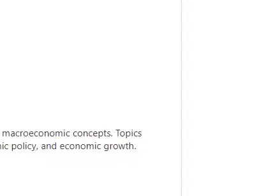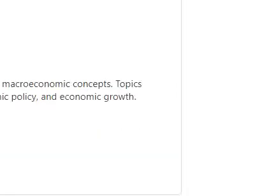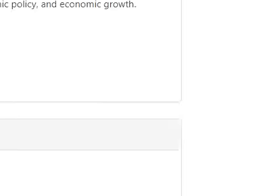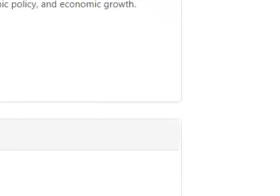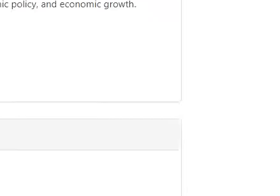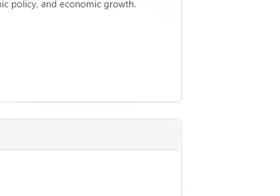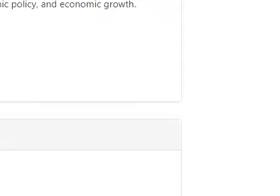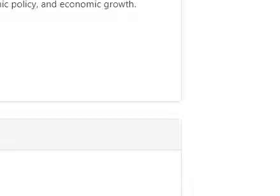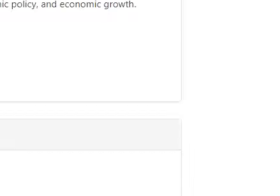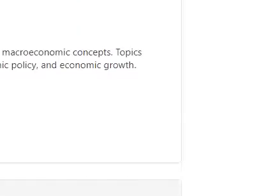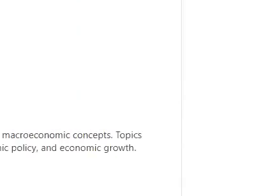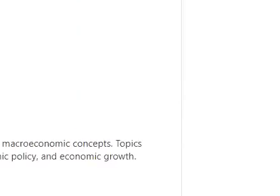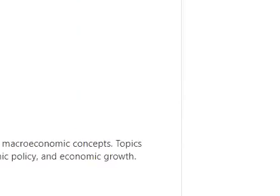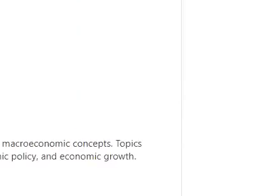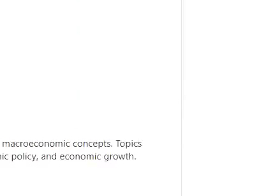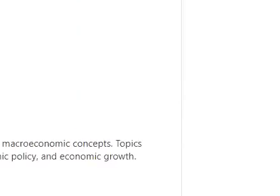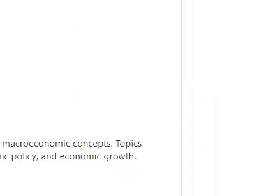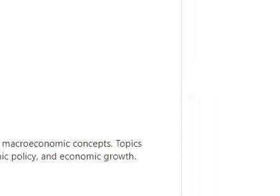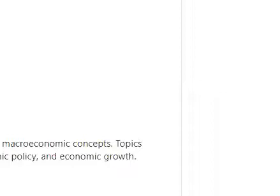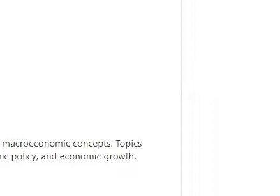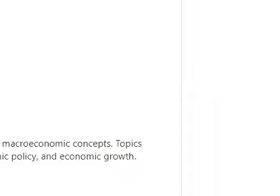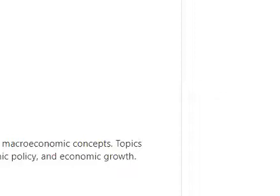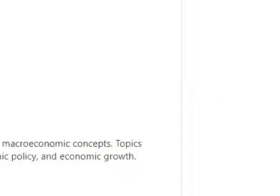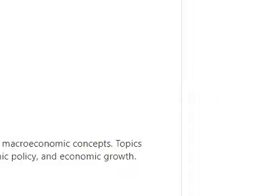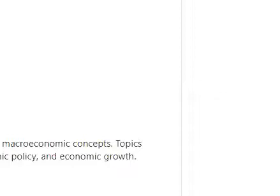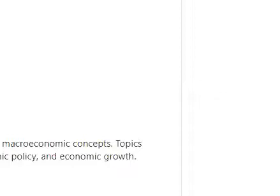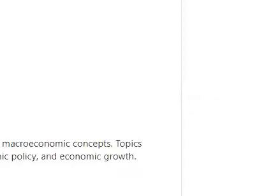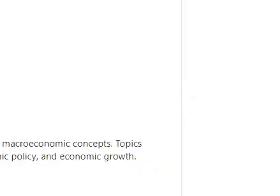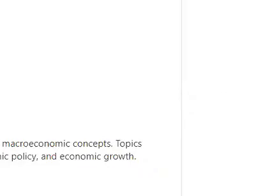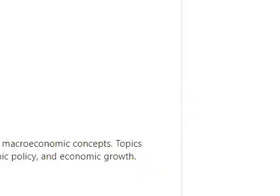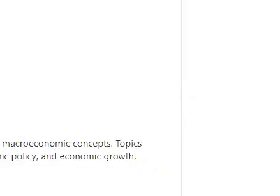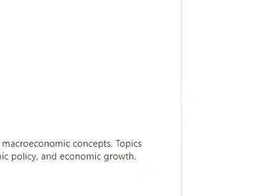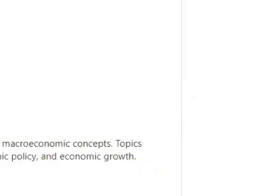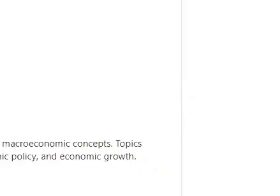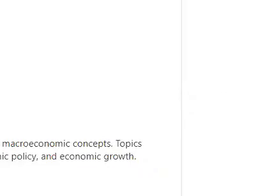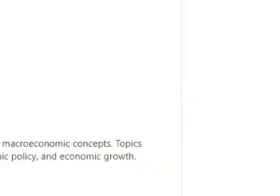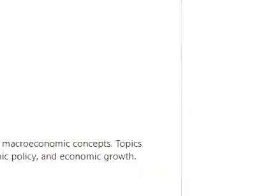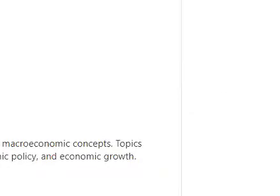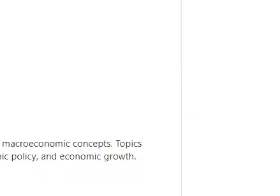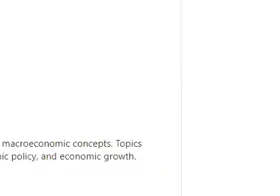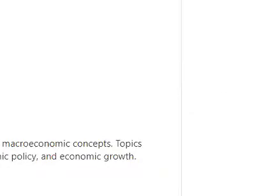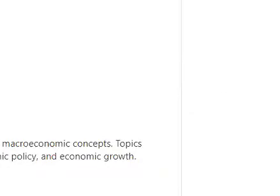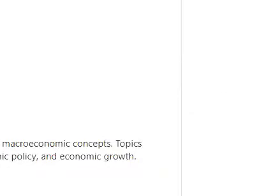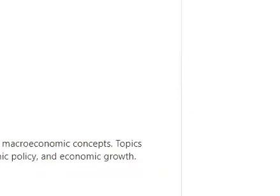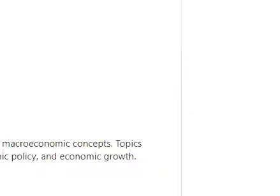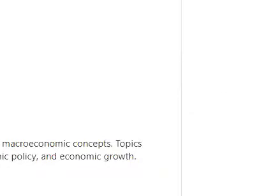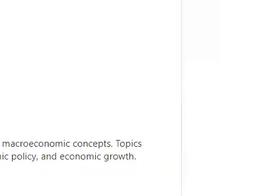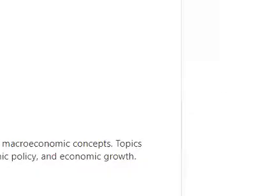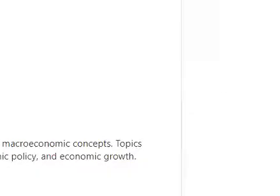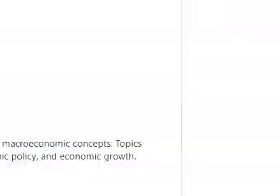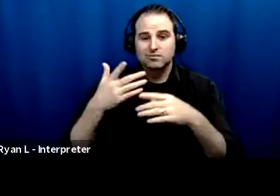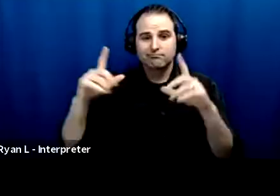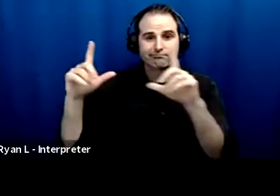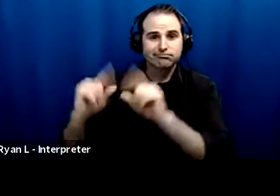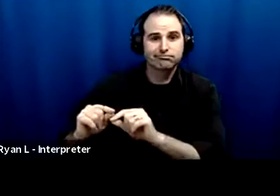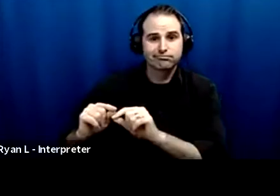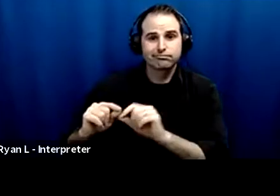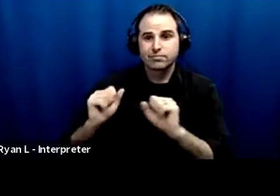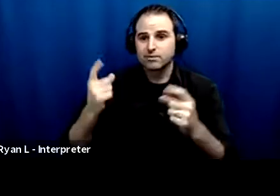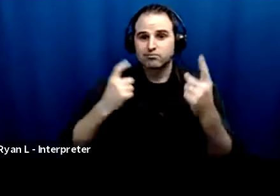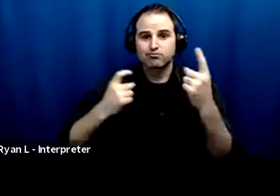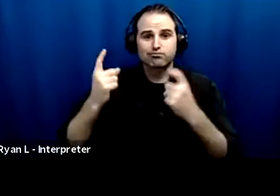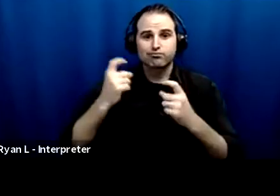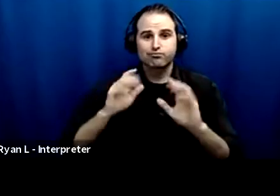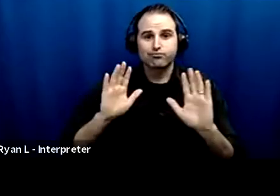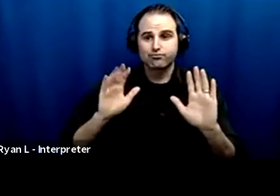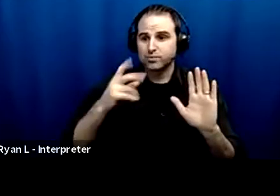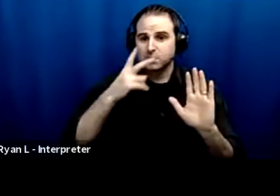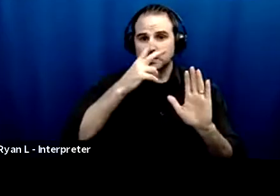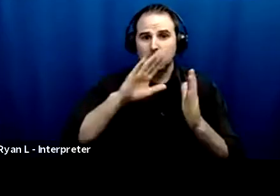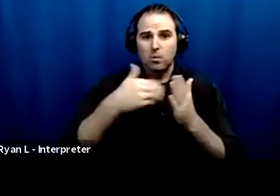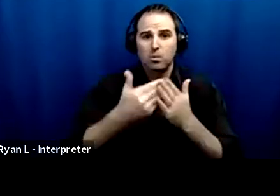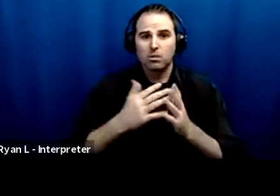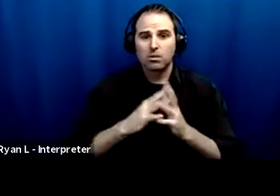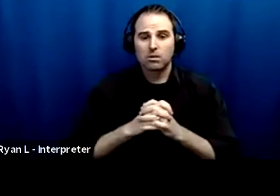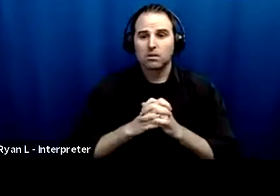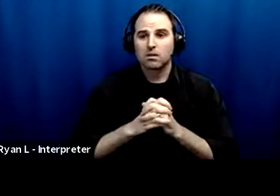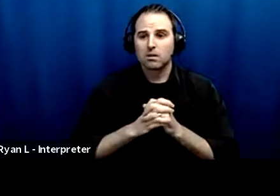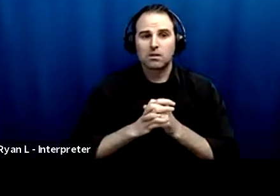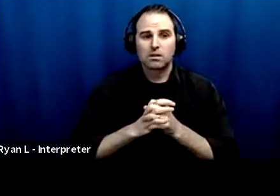Anything else? You want me to put it You want me to stop sharing? Put it on all of us. You can ask us questions. See everybody. Well,